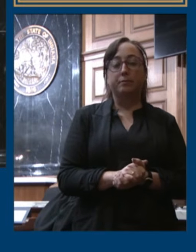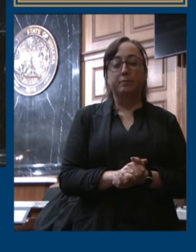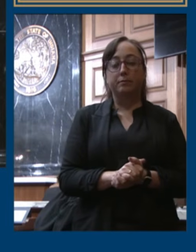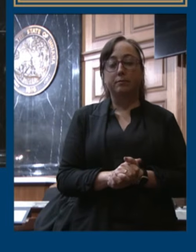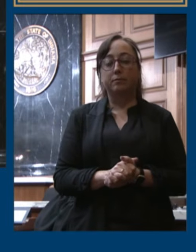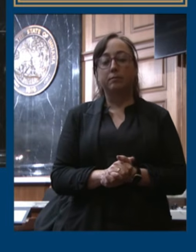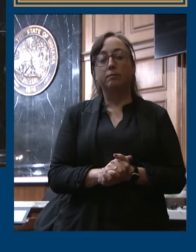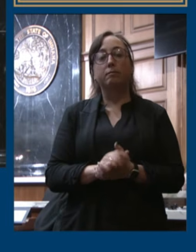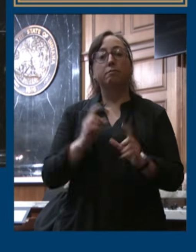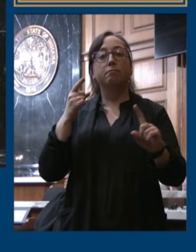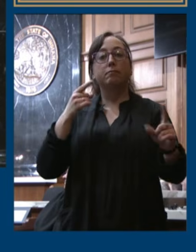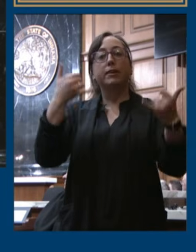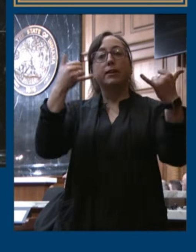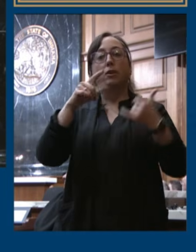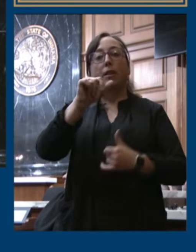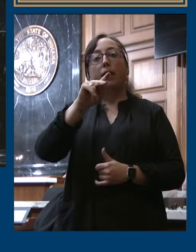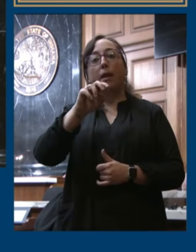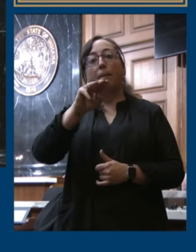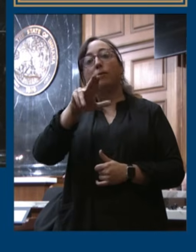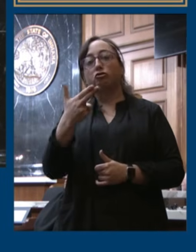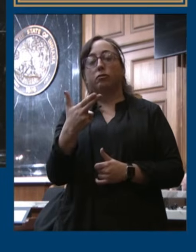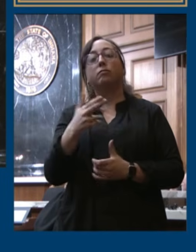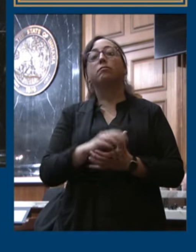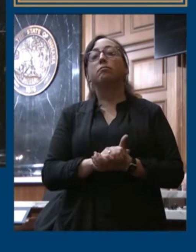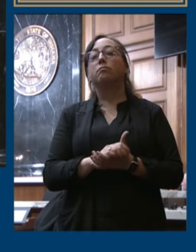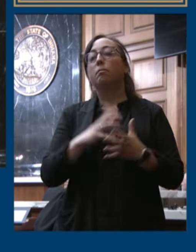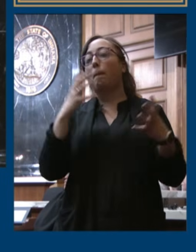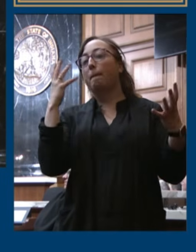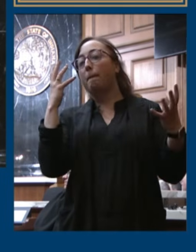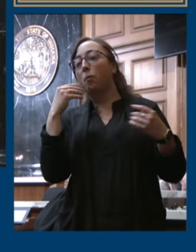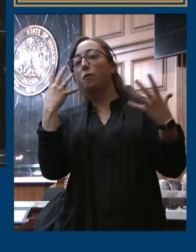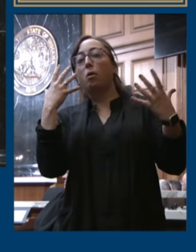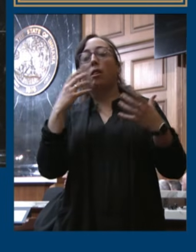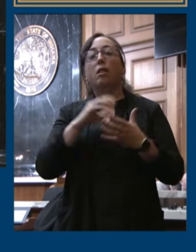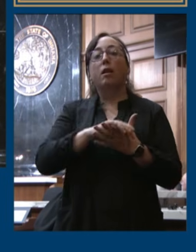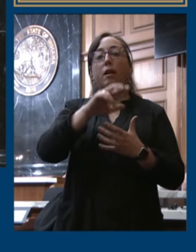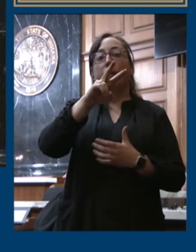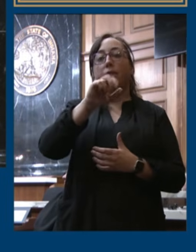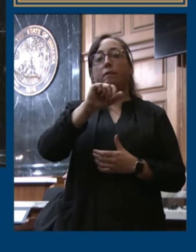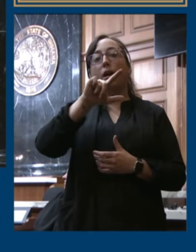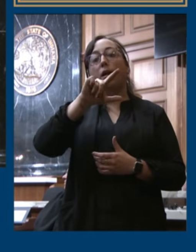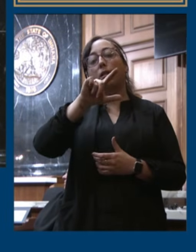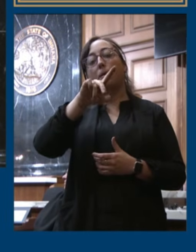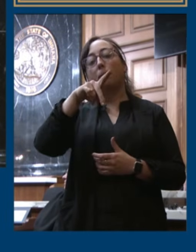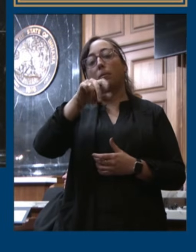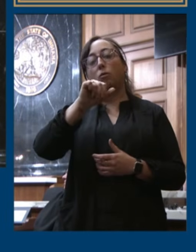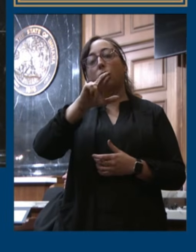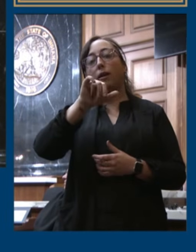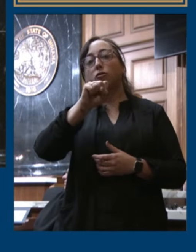HEADING TO THE SHORES OF LAKE MICHIGAN TAKES US TO BEAUTIFUL VALPARAISO. THE PORTER COUNTY COURTHOUSE IS ONE OF THE NEWER